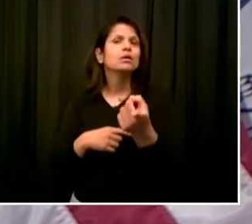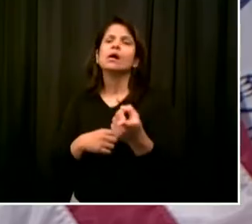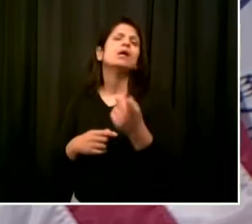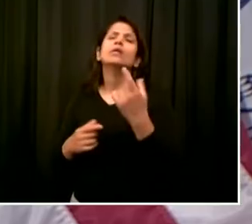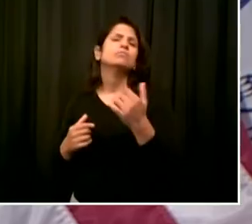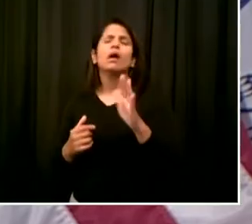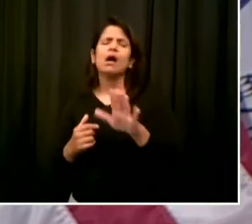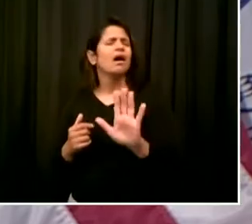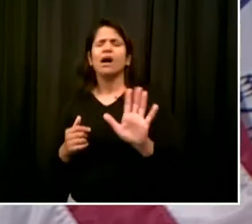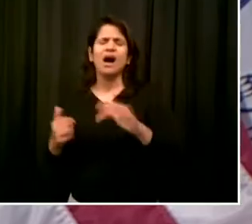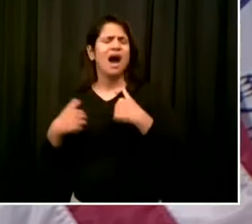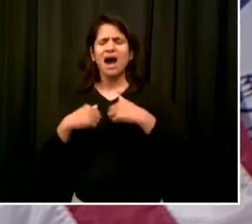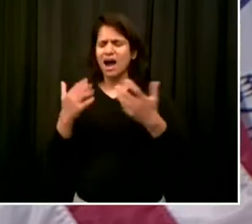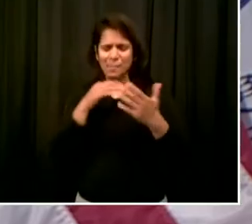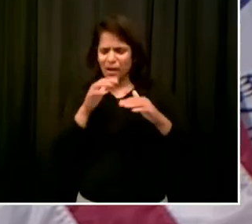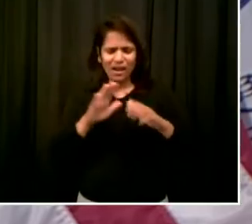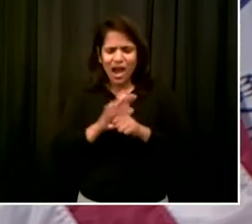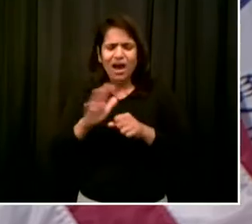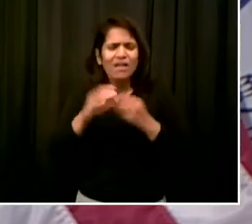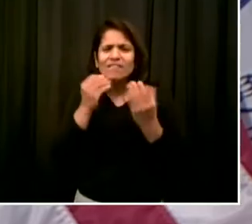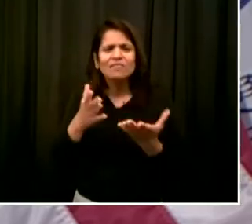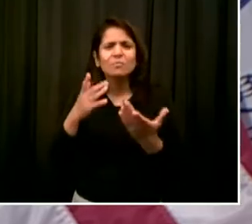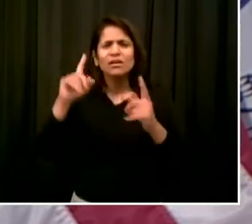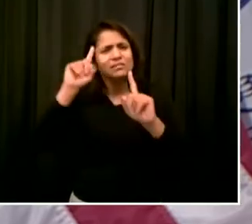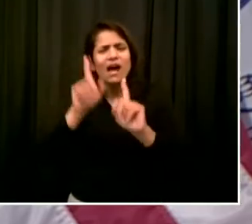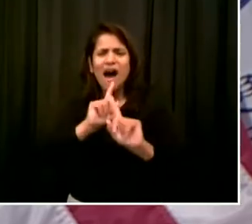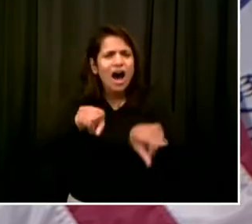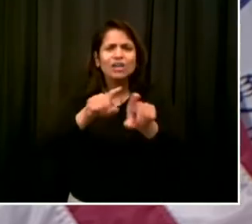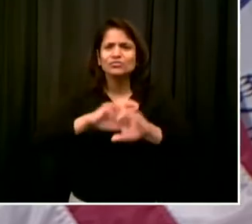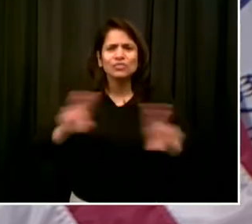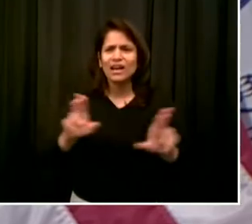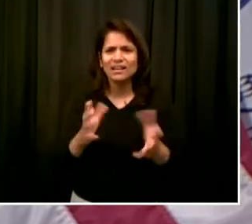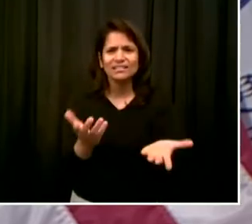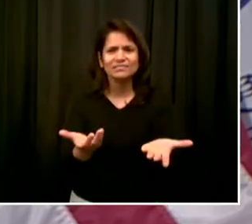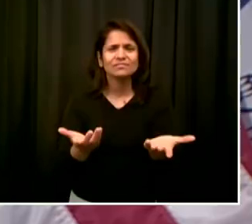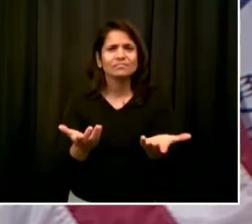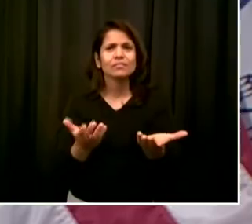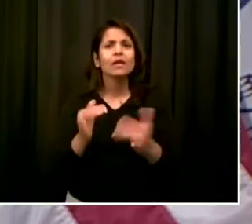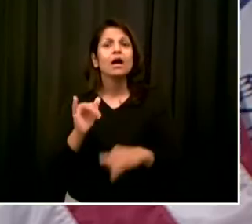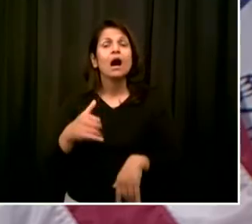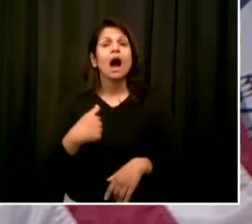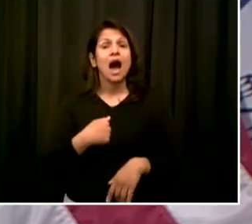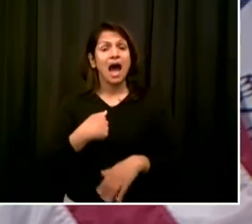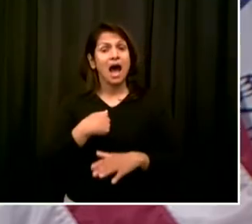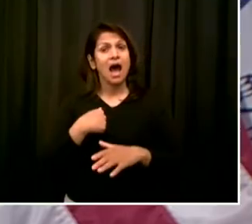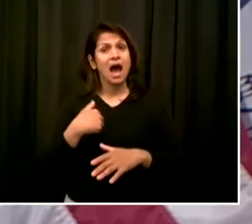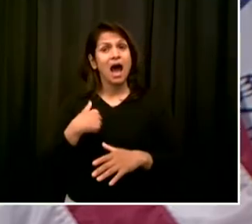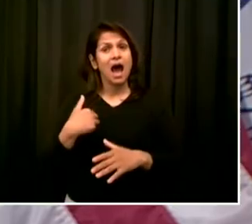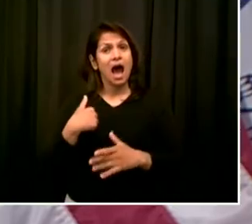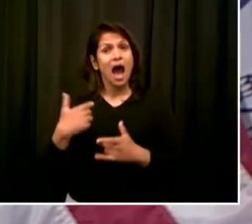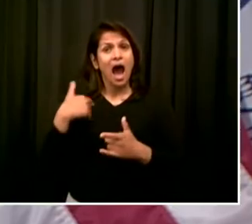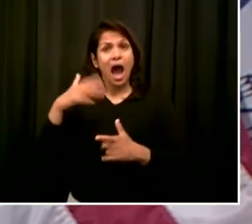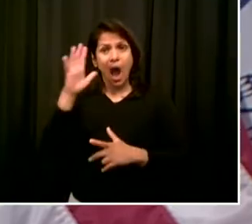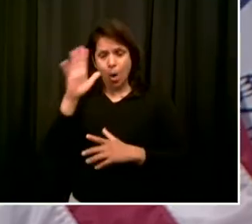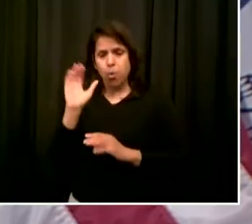WHAT I CANT ELL YOU IS THIS.